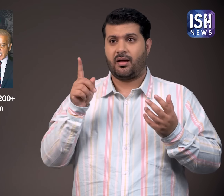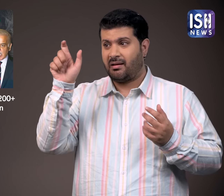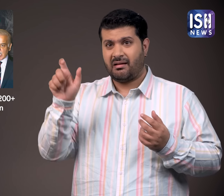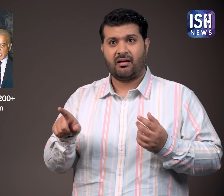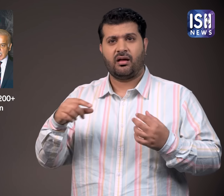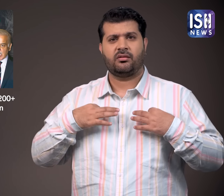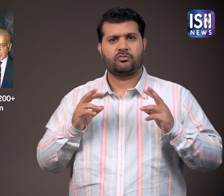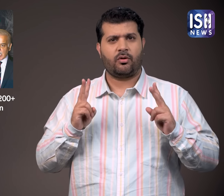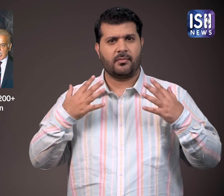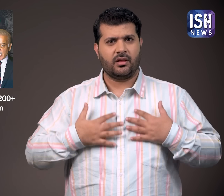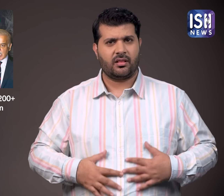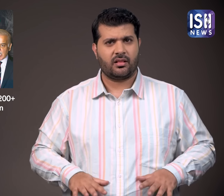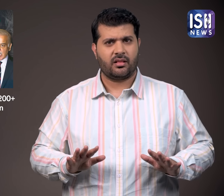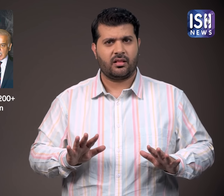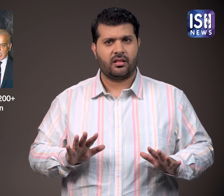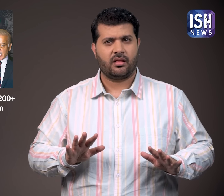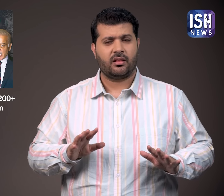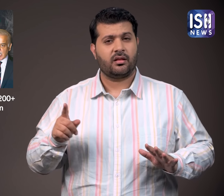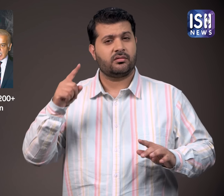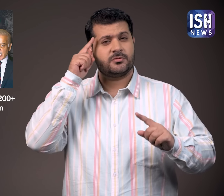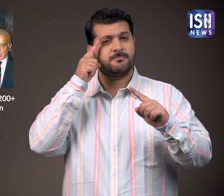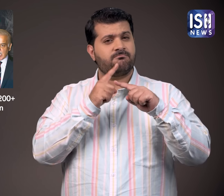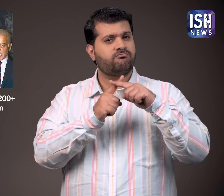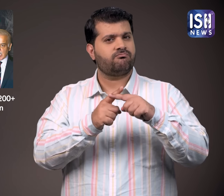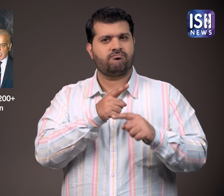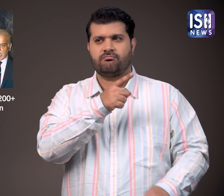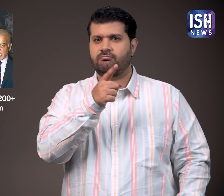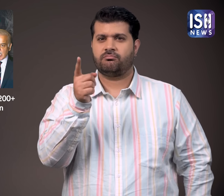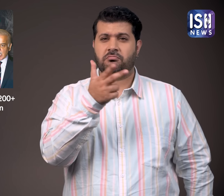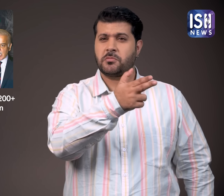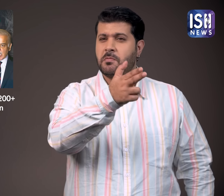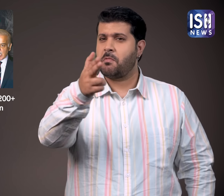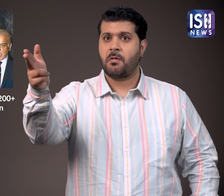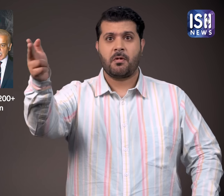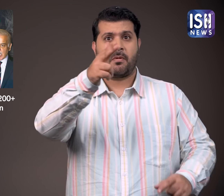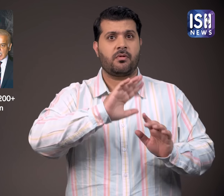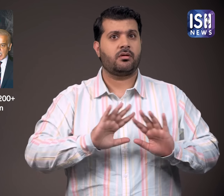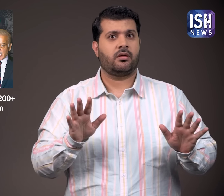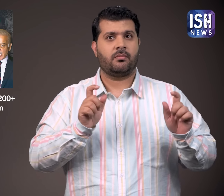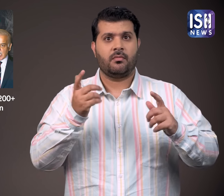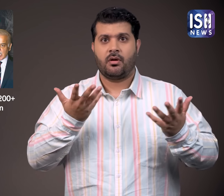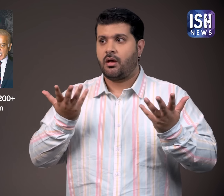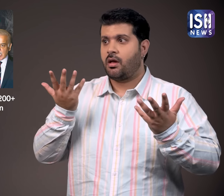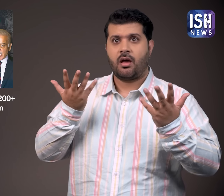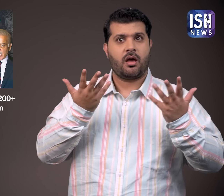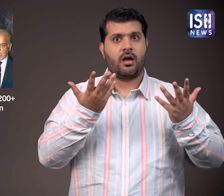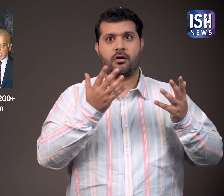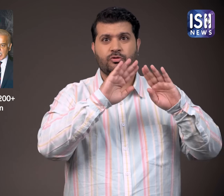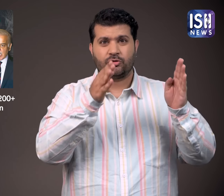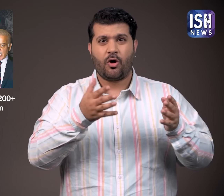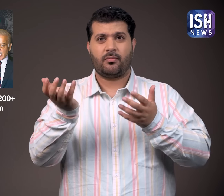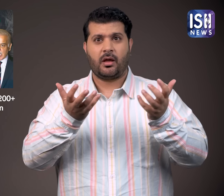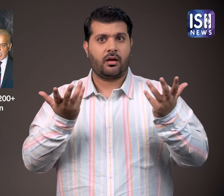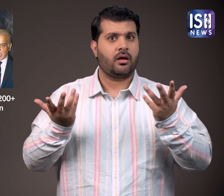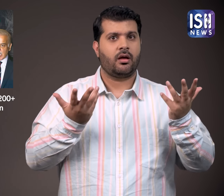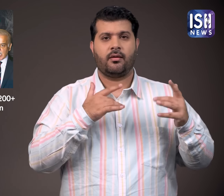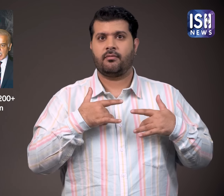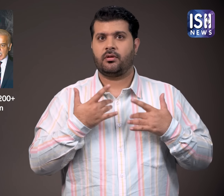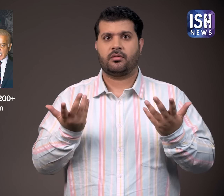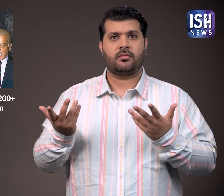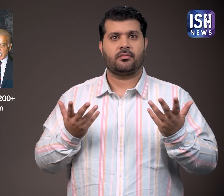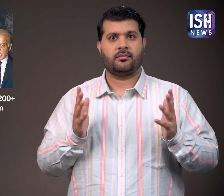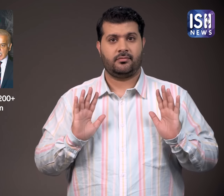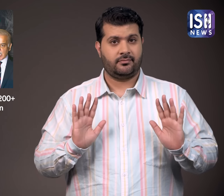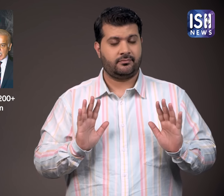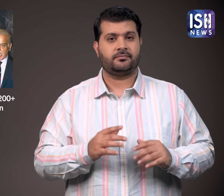The attackers were dressed like normal civilians, and they opened fire on people working in local shops and markets.